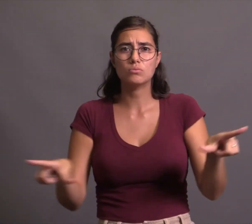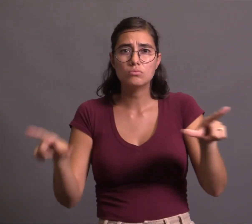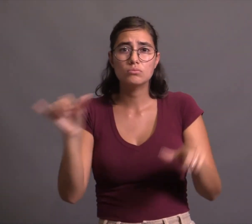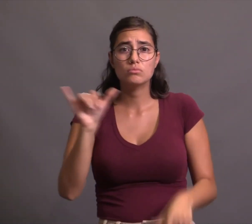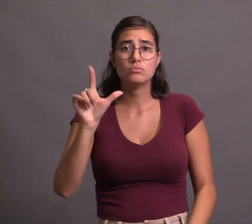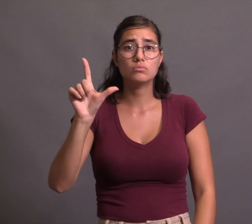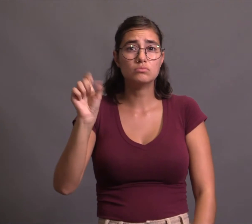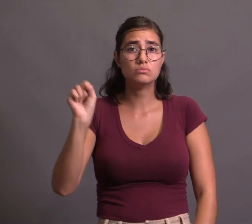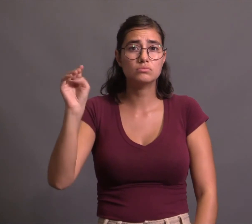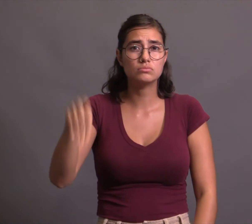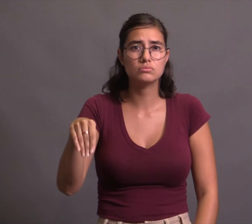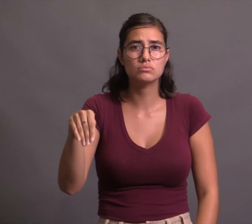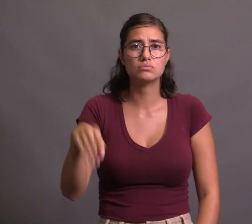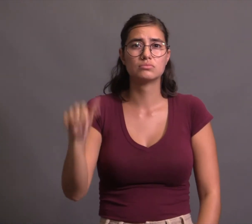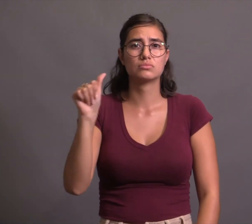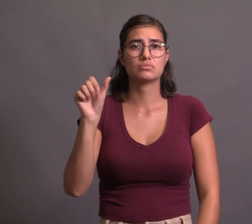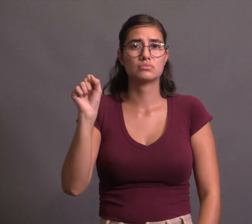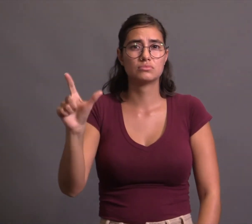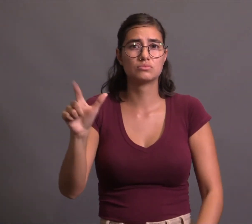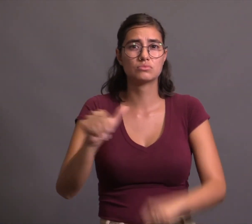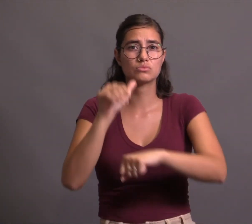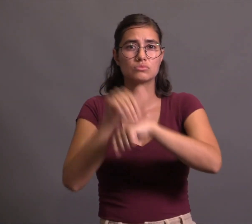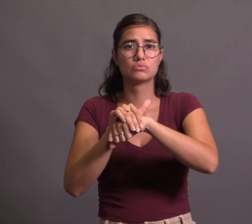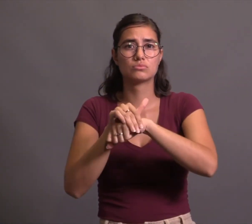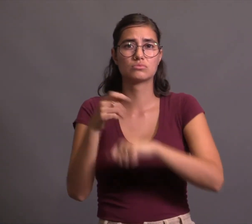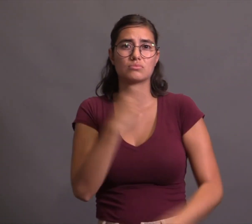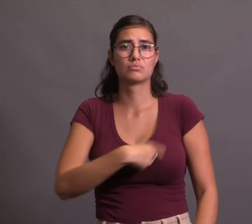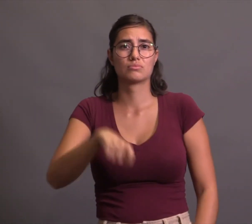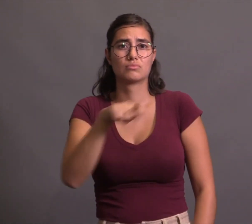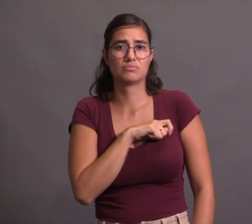such as Lengua de Señas Mexicana (LSM), American Sign Language (ASL), English, and Spanish.